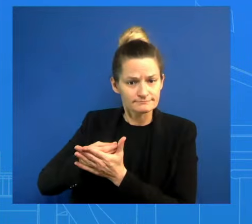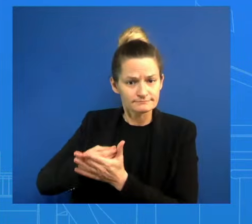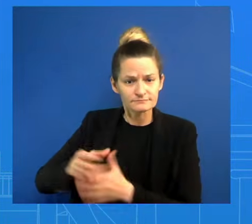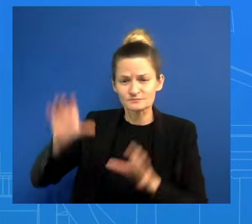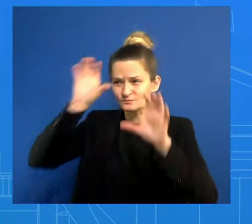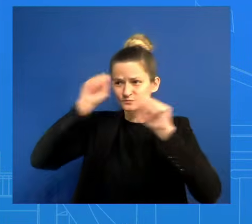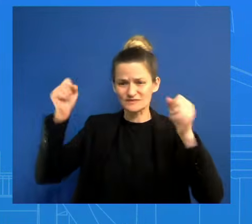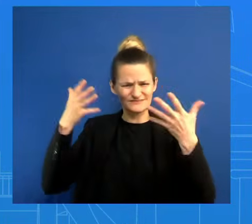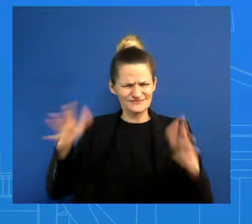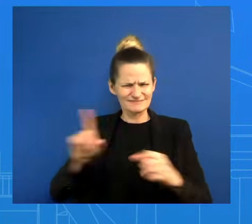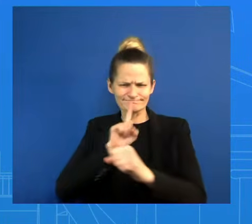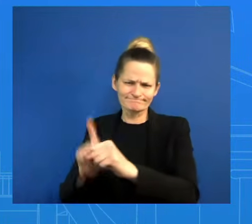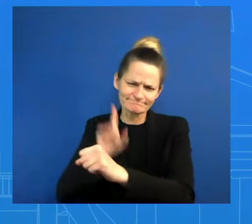The President will never give up.